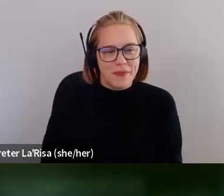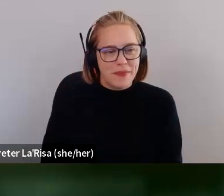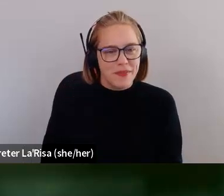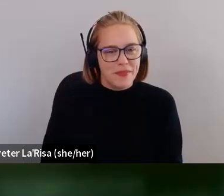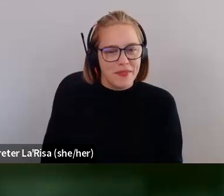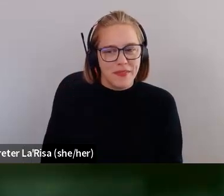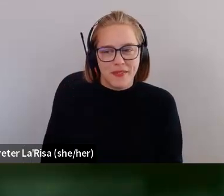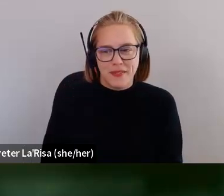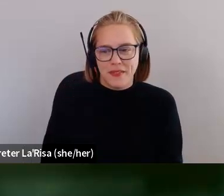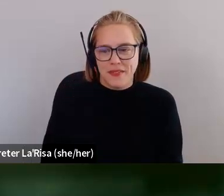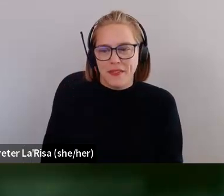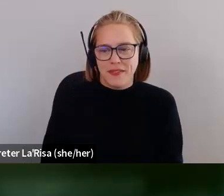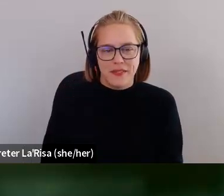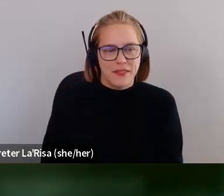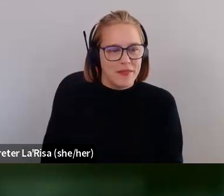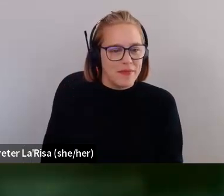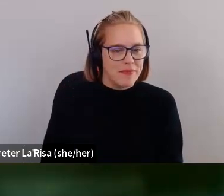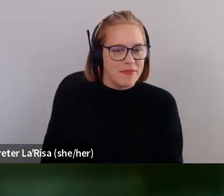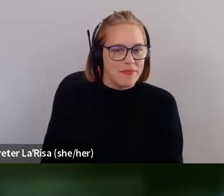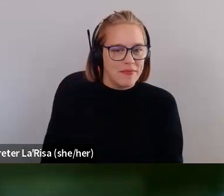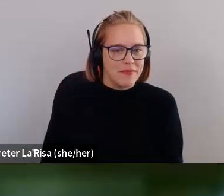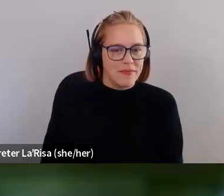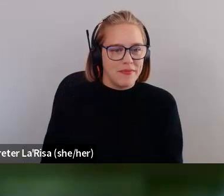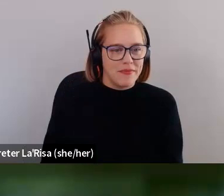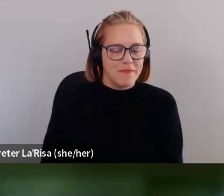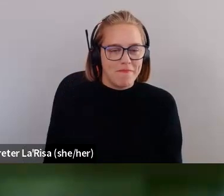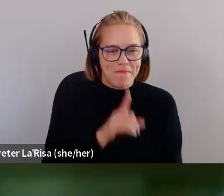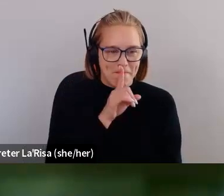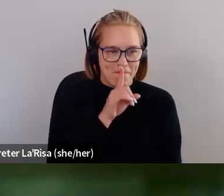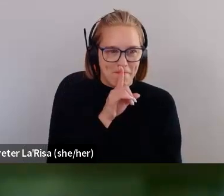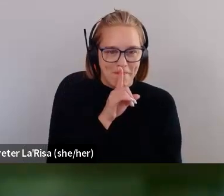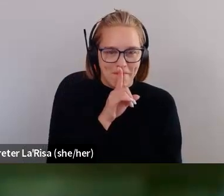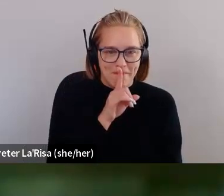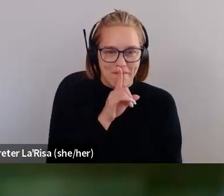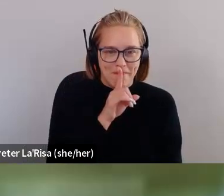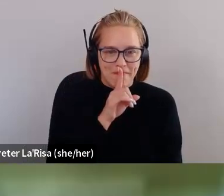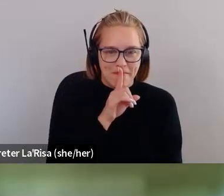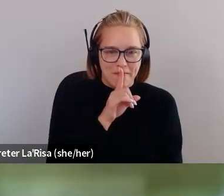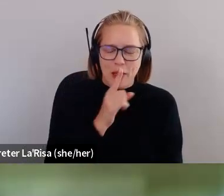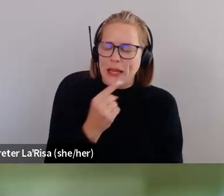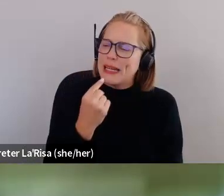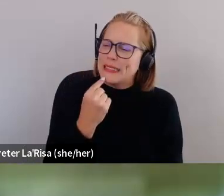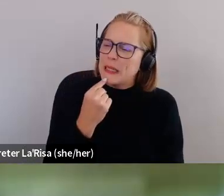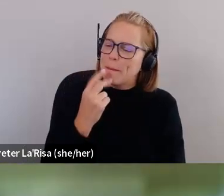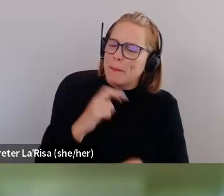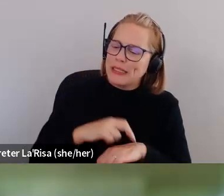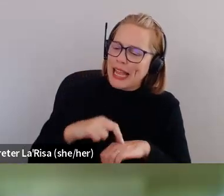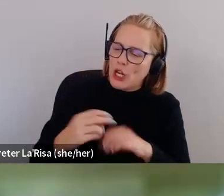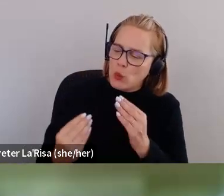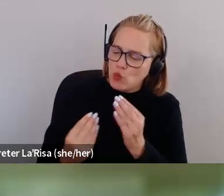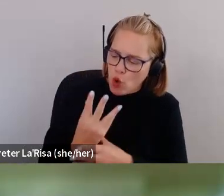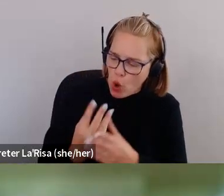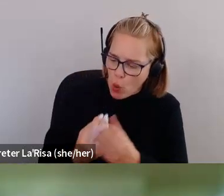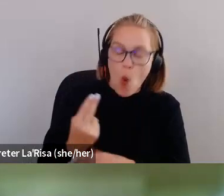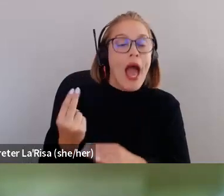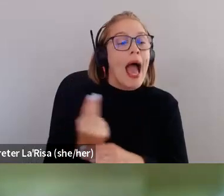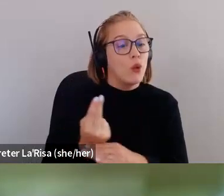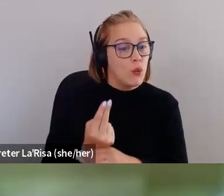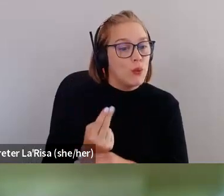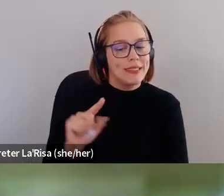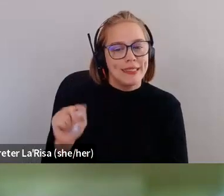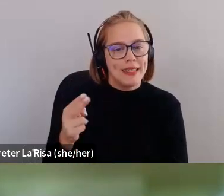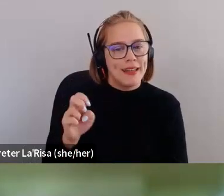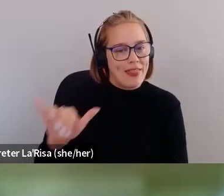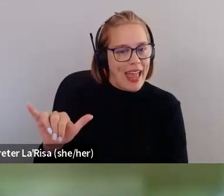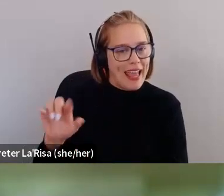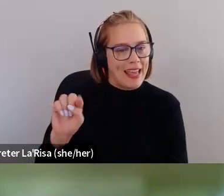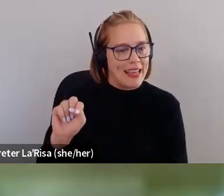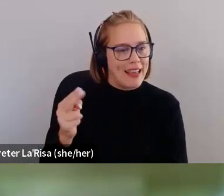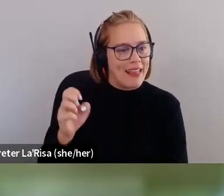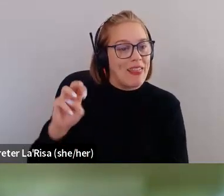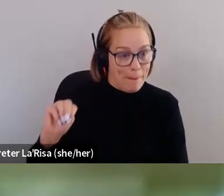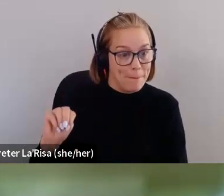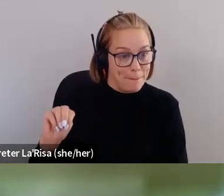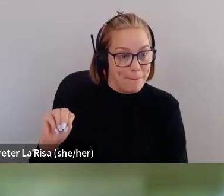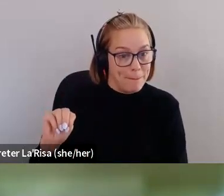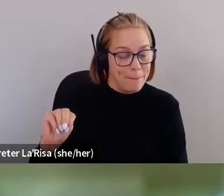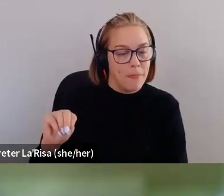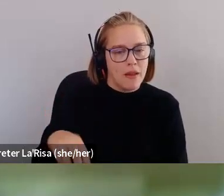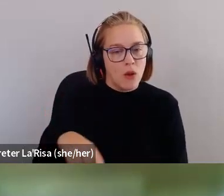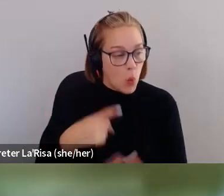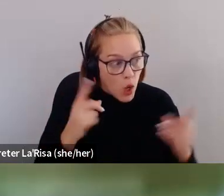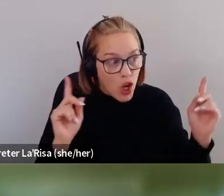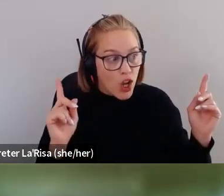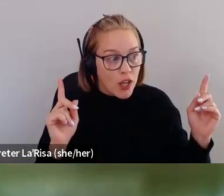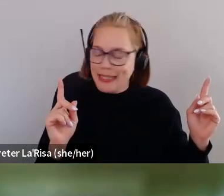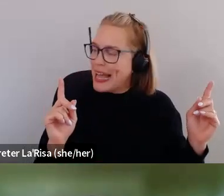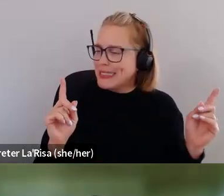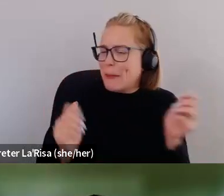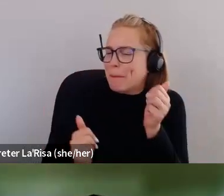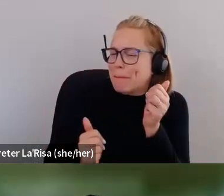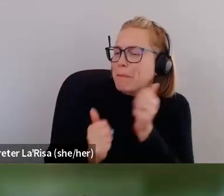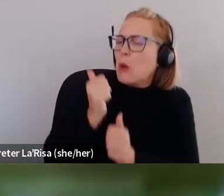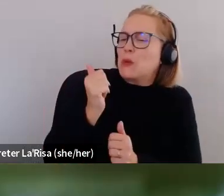missed the beginning of your introduction.